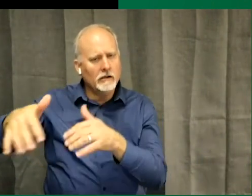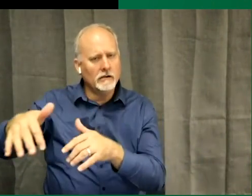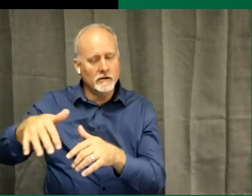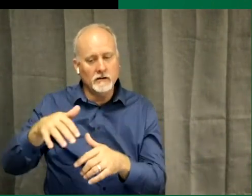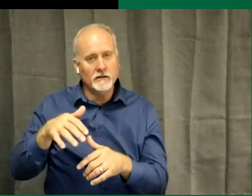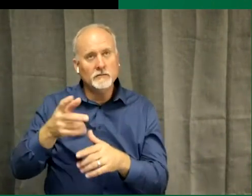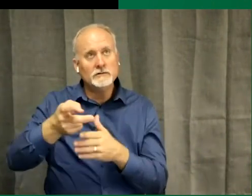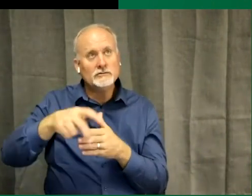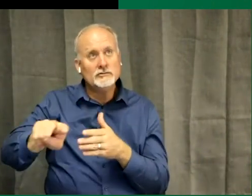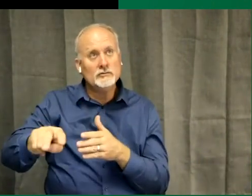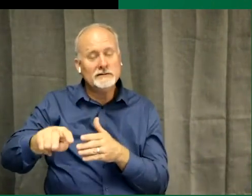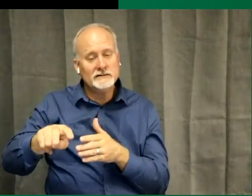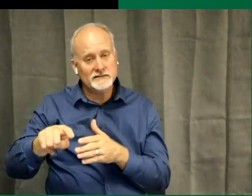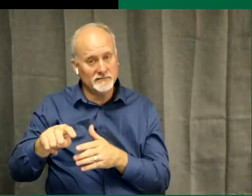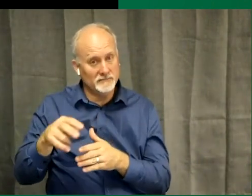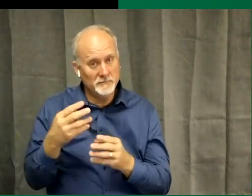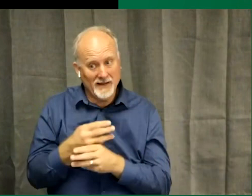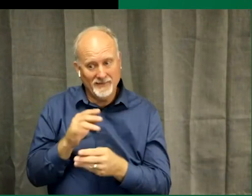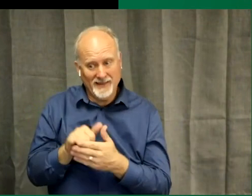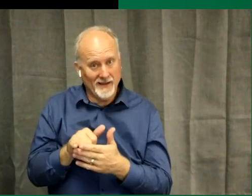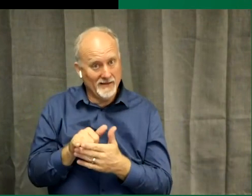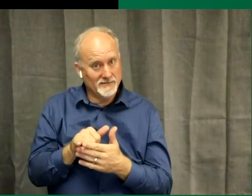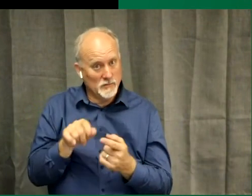i don't know if you're looking at the math but that's right when you all go home to be with